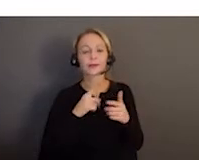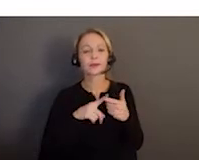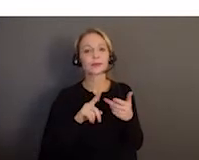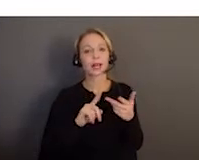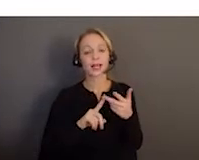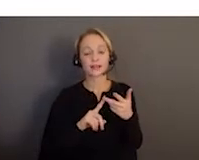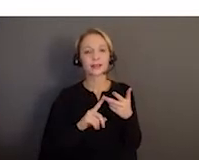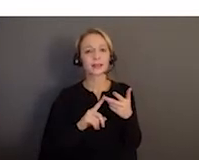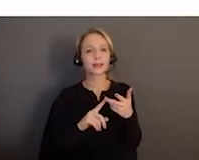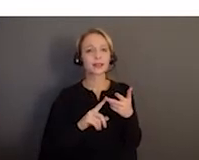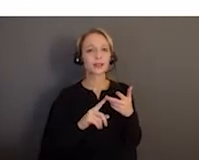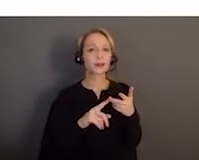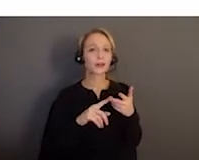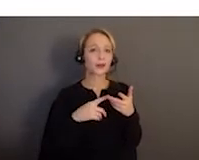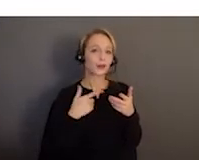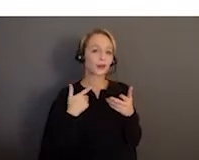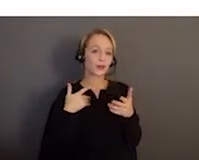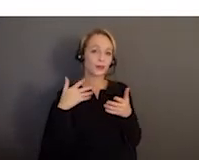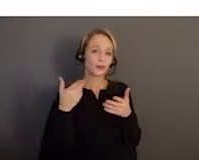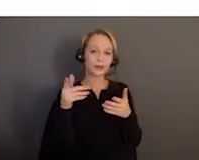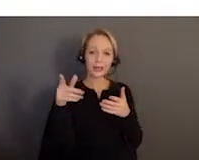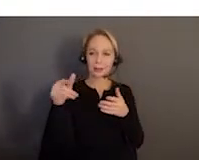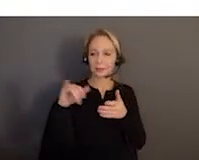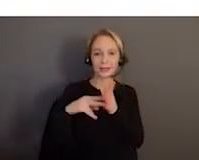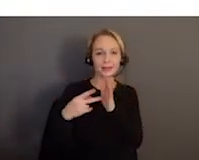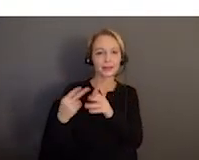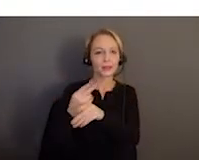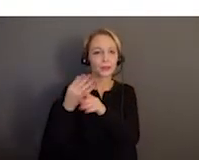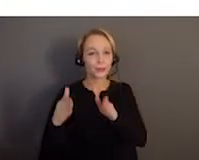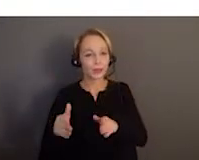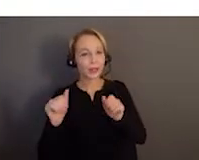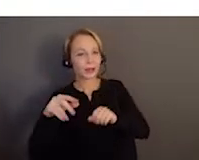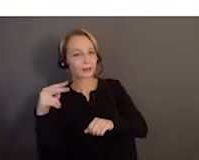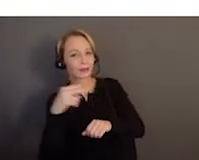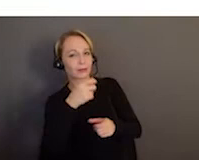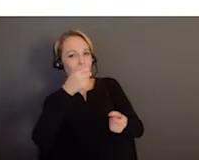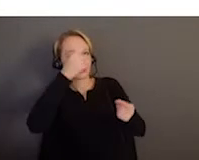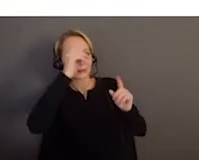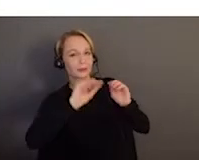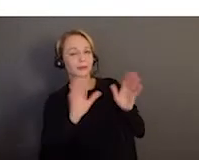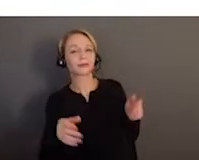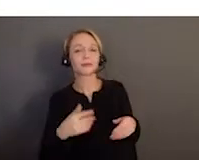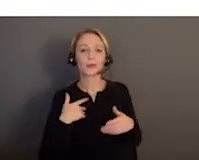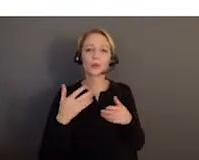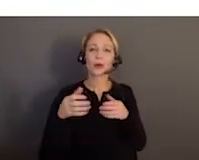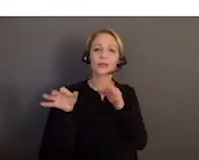AND EXPLAINABLE TO THE USER AND UNDERSTANDABLE TO THE USER. AND WE WANT TO DEFINE WHAT PROPERTIES WE SHOW.